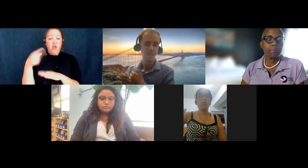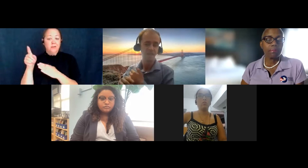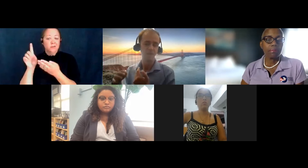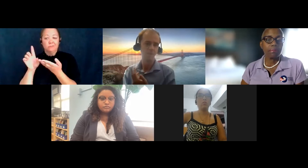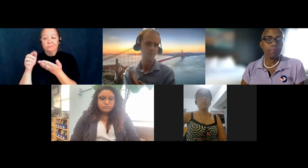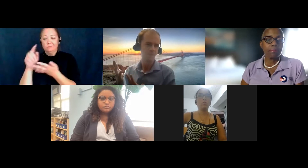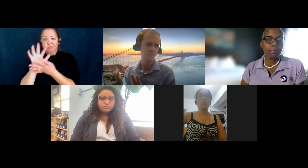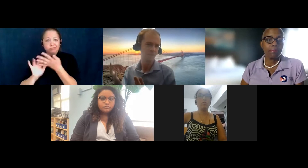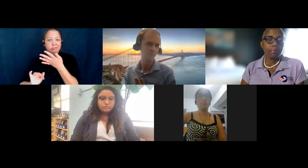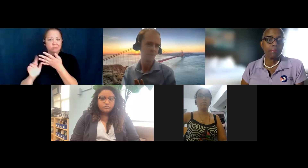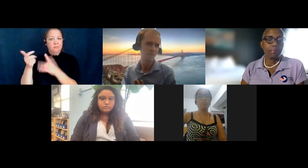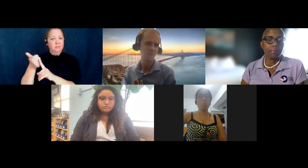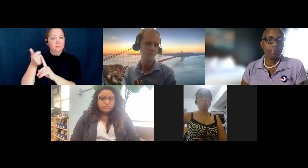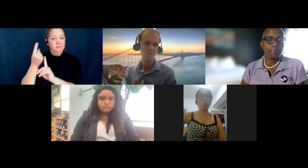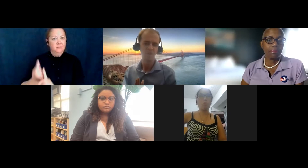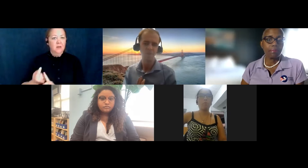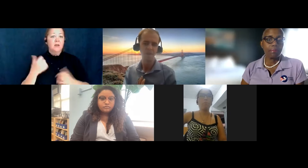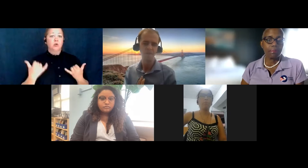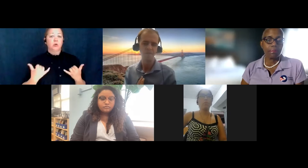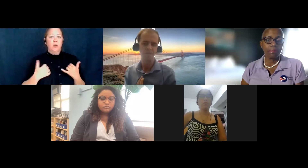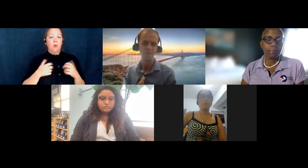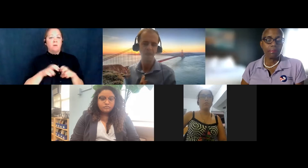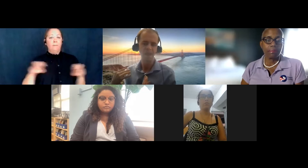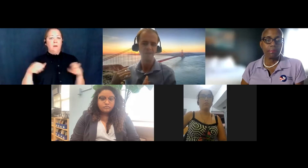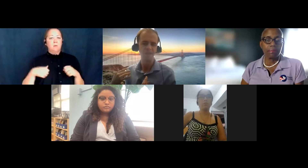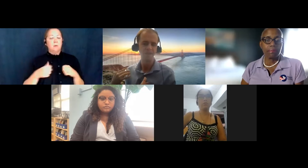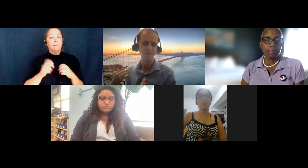individuals with different disabilities who have, in different capacities,